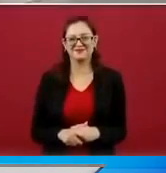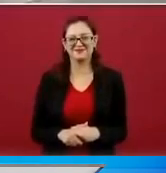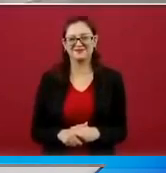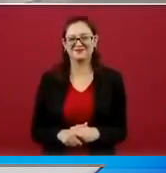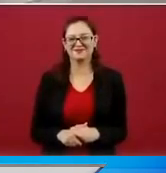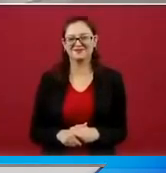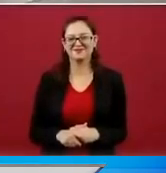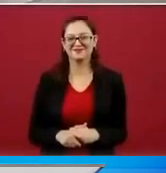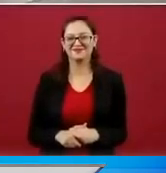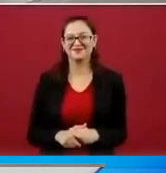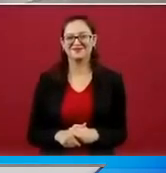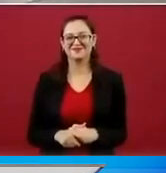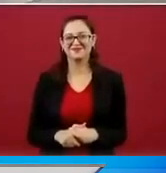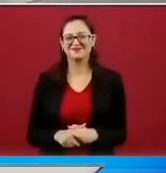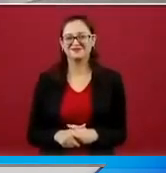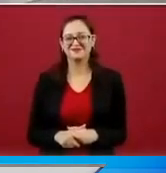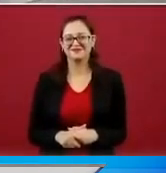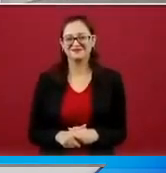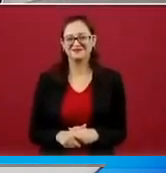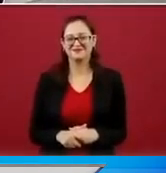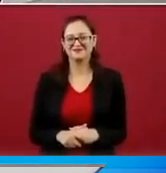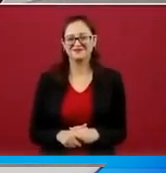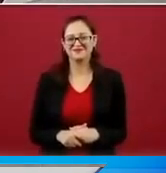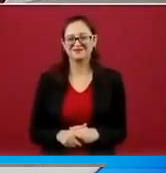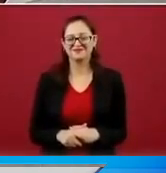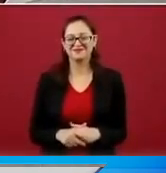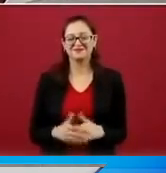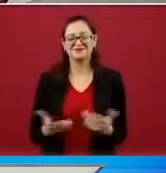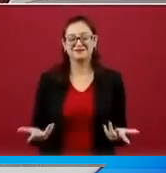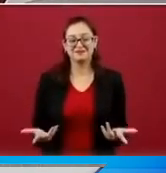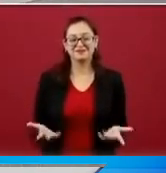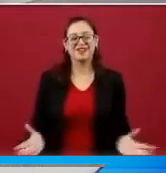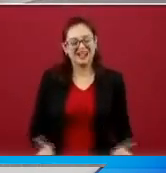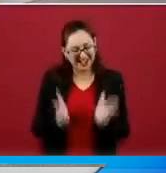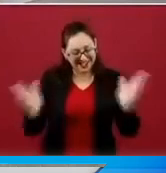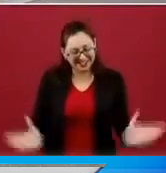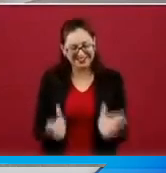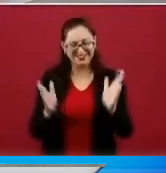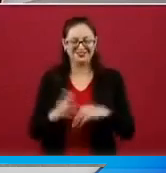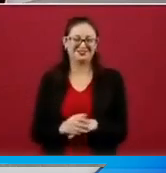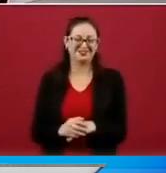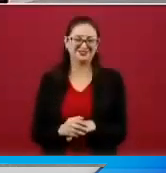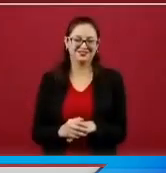especially in the areas where the pipelines pass and likewise will allow the strengthening of PEMEX